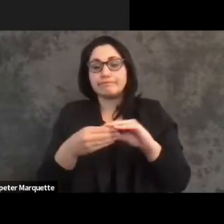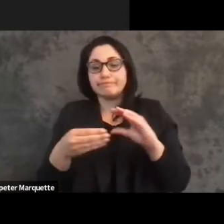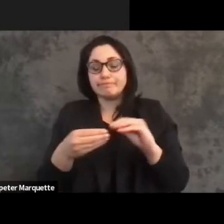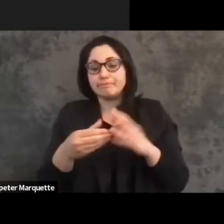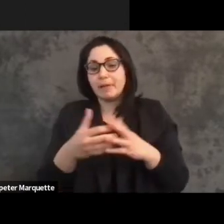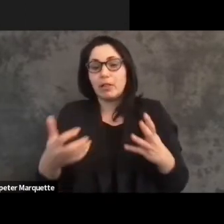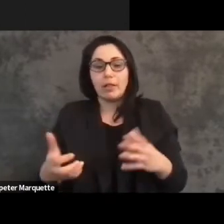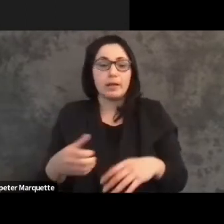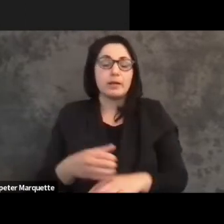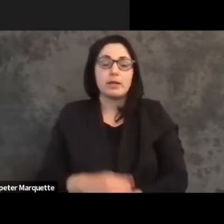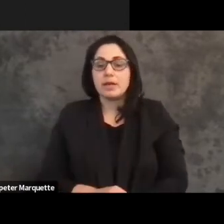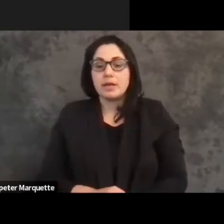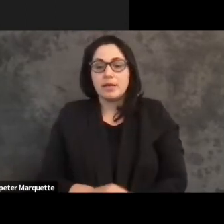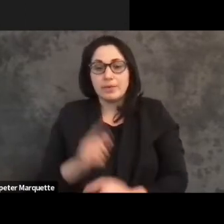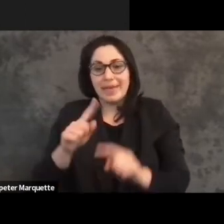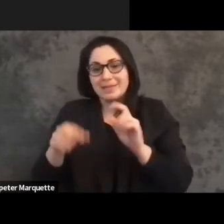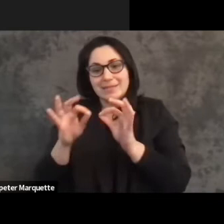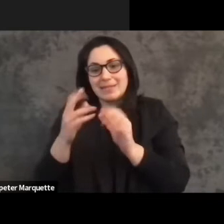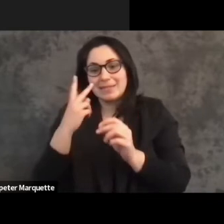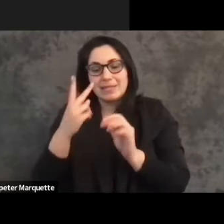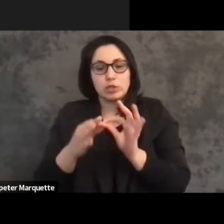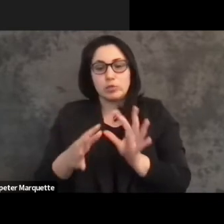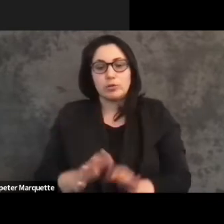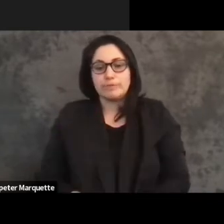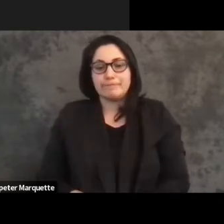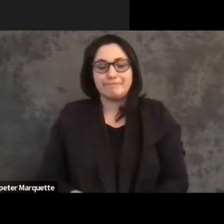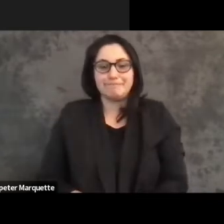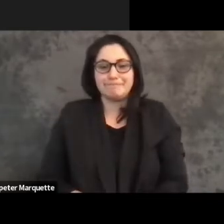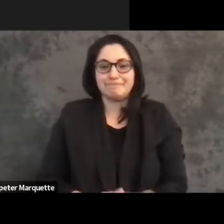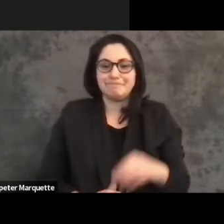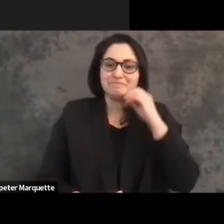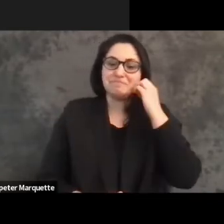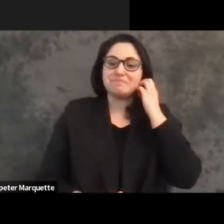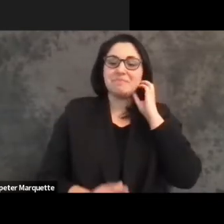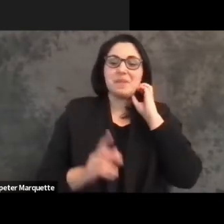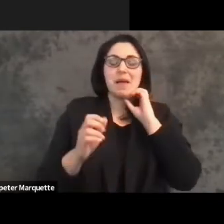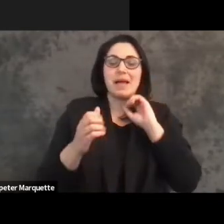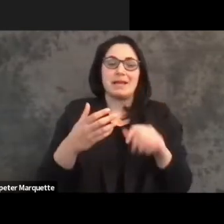me know I have a lot to say about HIV, COVID and Long COVID, more time than we have tonight,